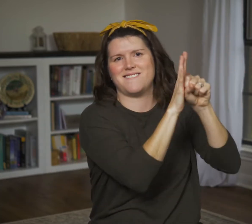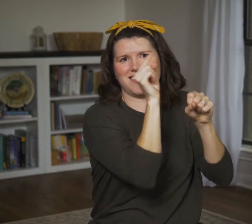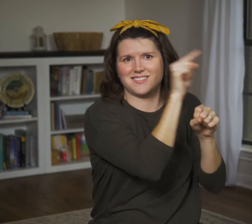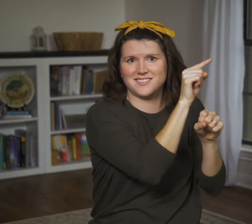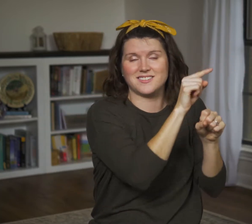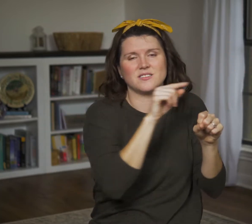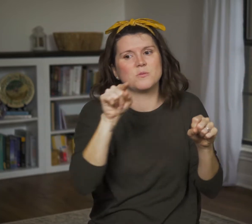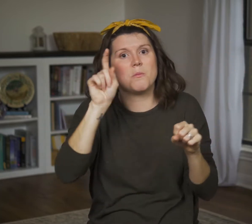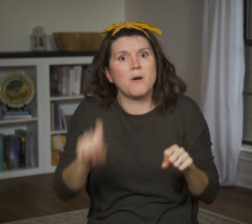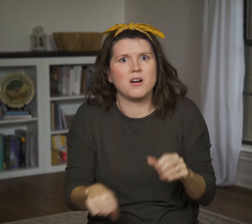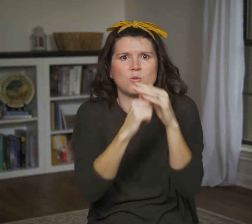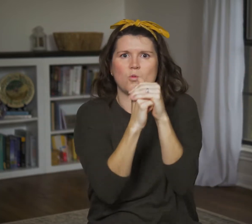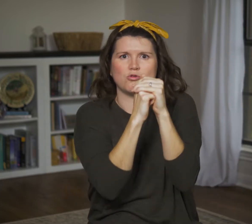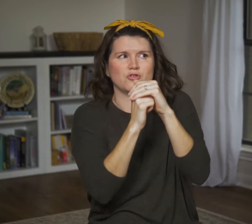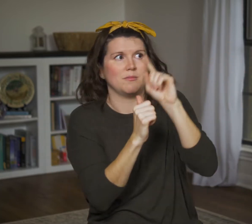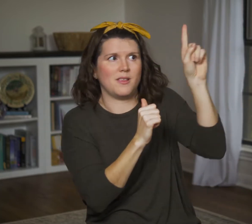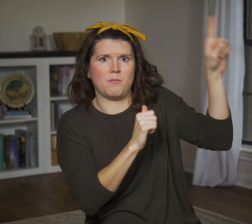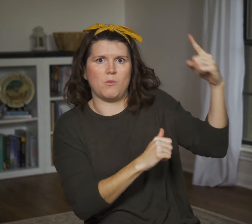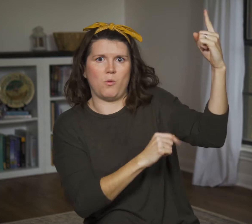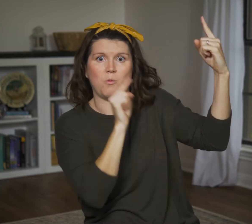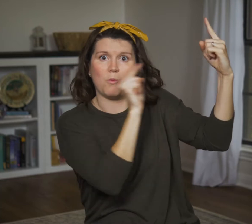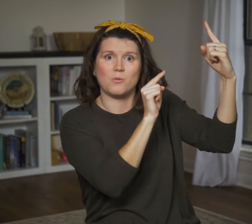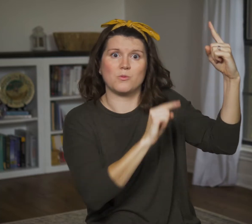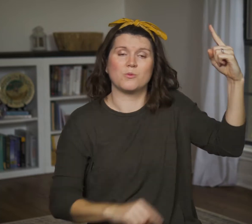promise by worshipping Him alone.